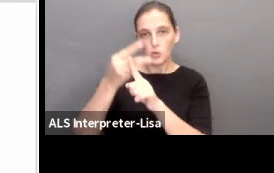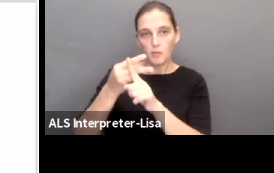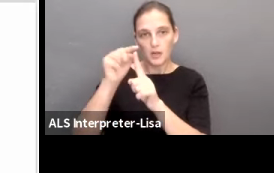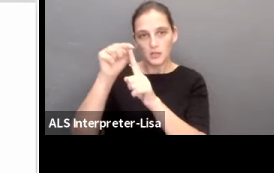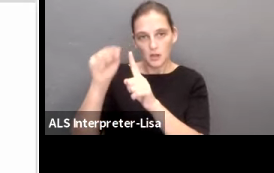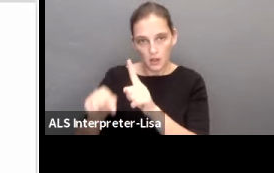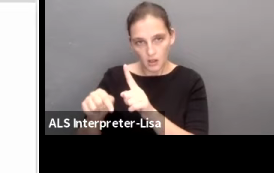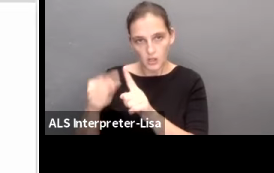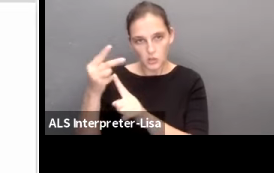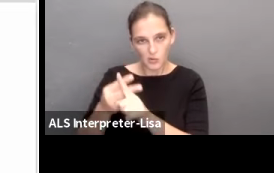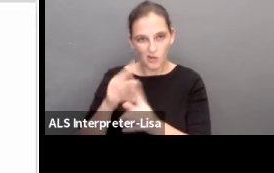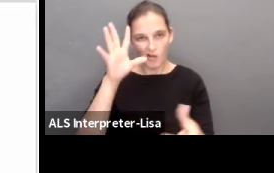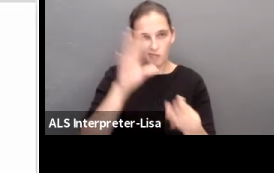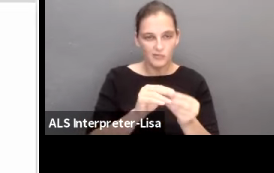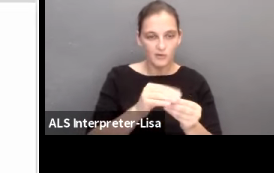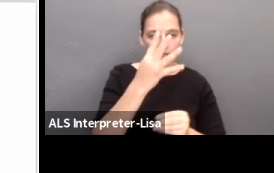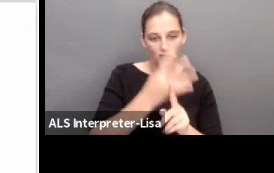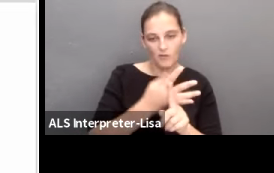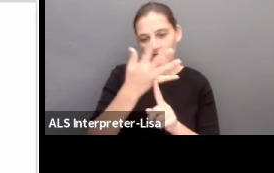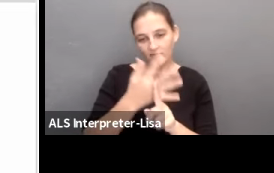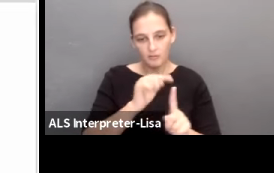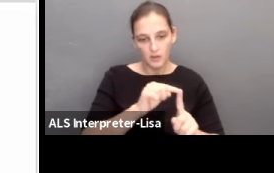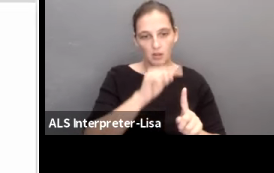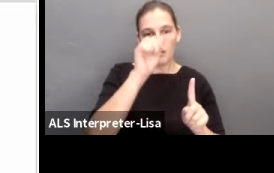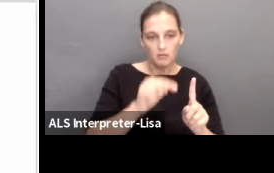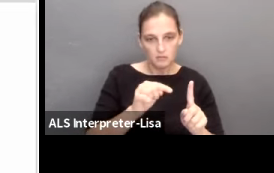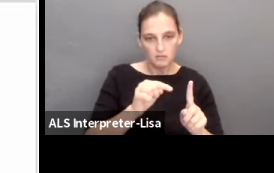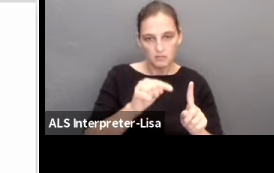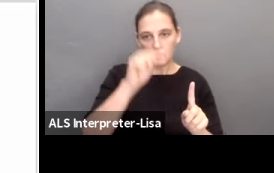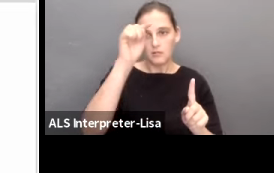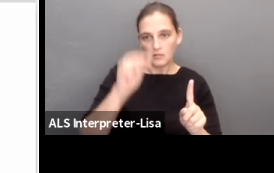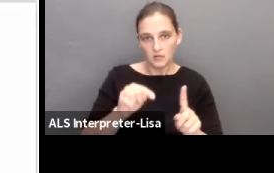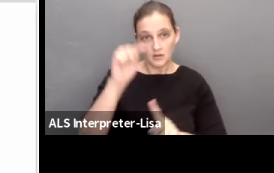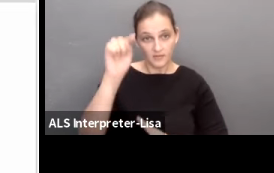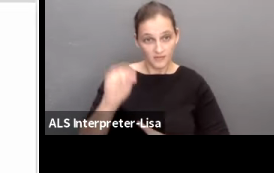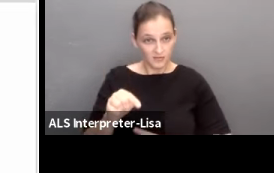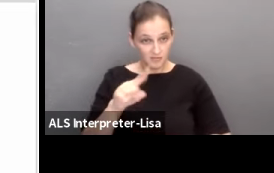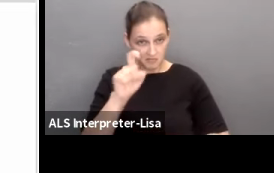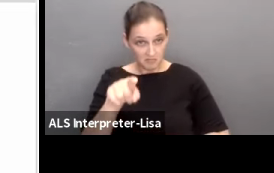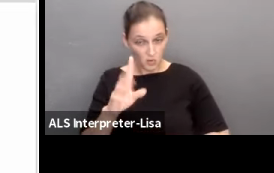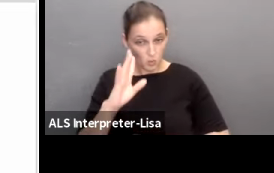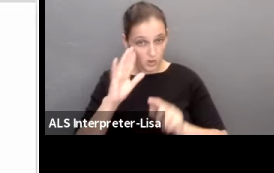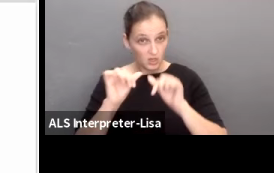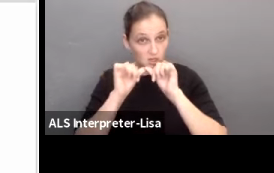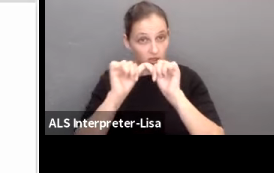So the question is, is this the pattern that will continue to go on? In that case we expect